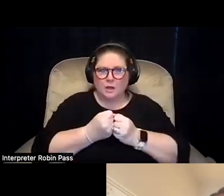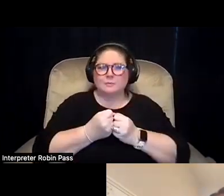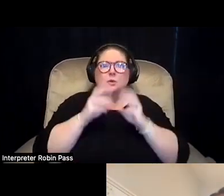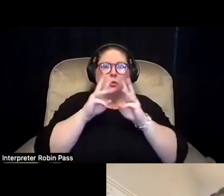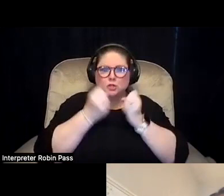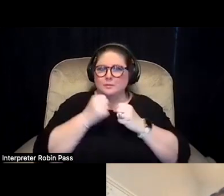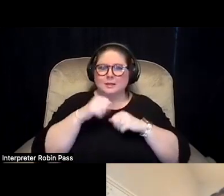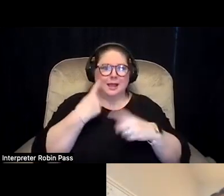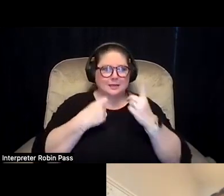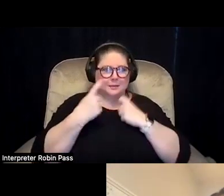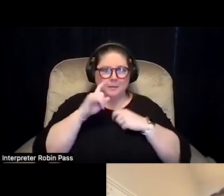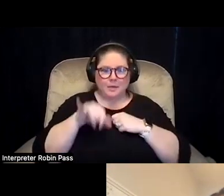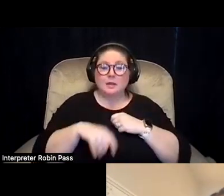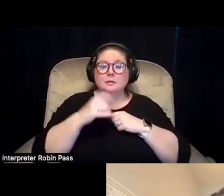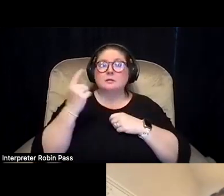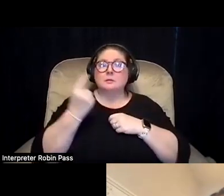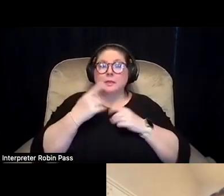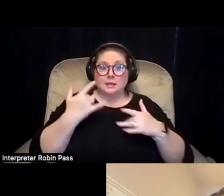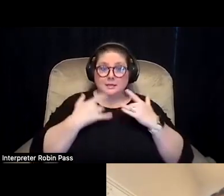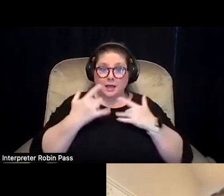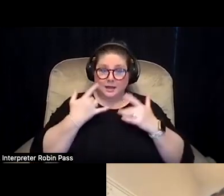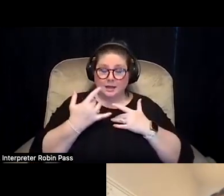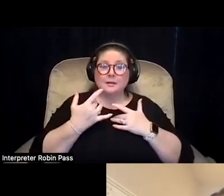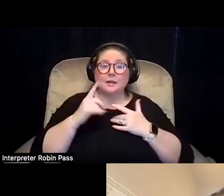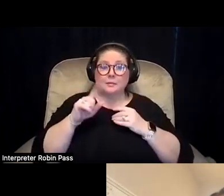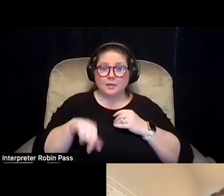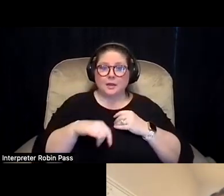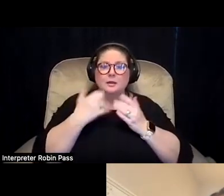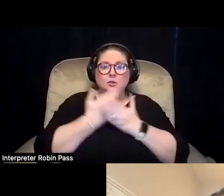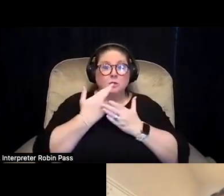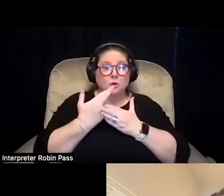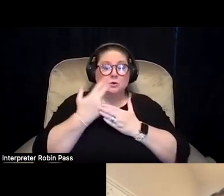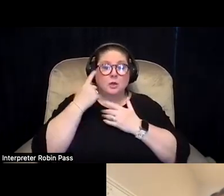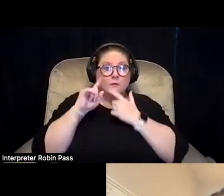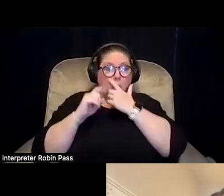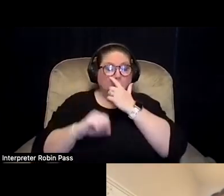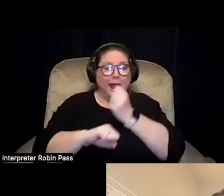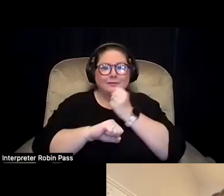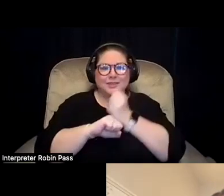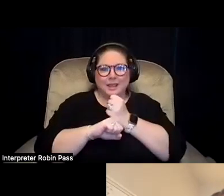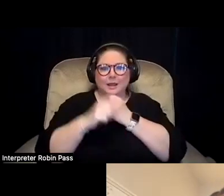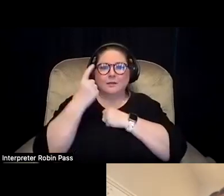exciting that we're coming out with is actually a resource for advocating for honest history and